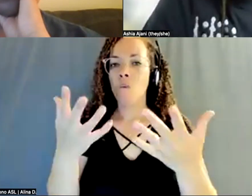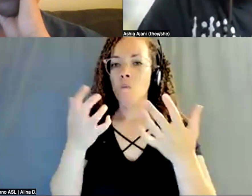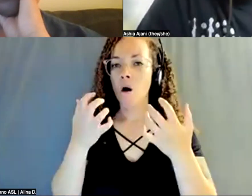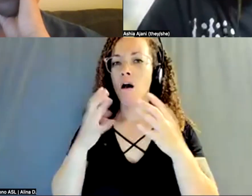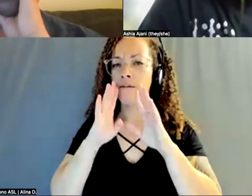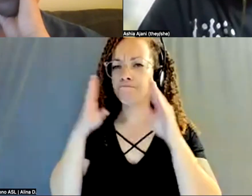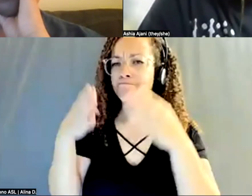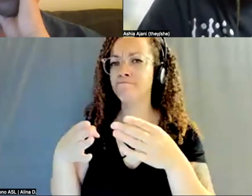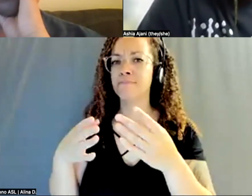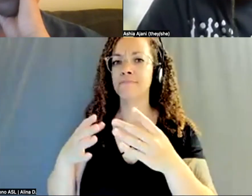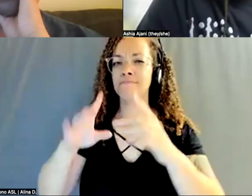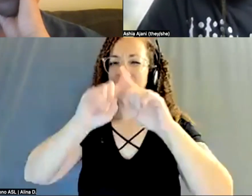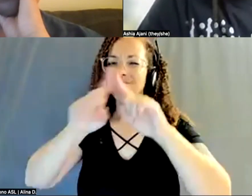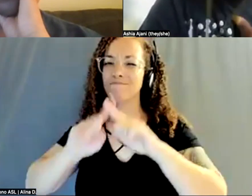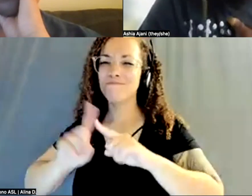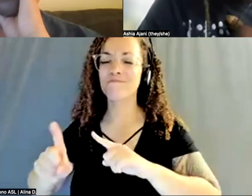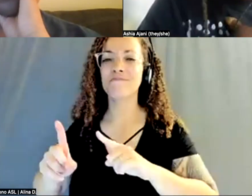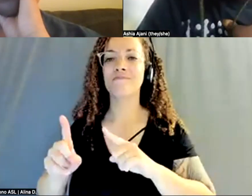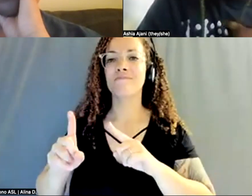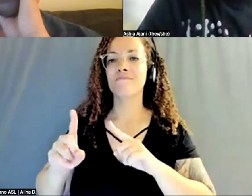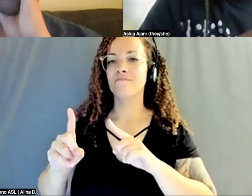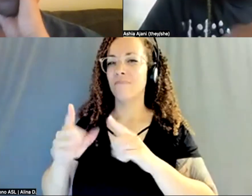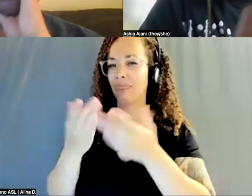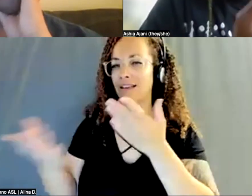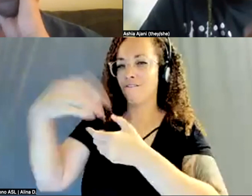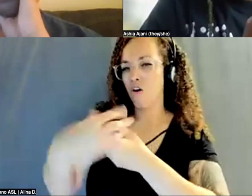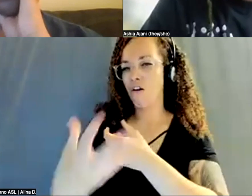you know, like per the title like what is my inheritance? What inheritance am I passing